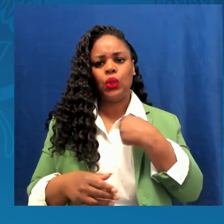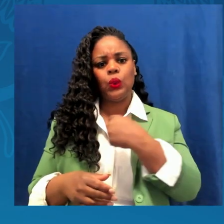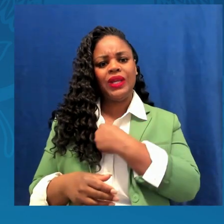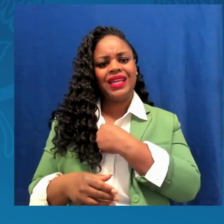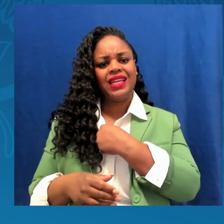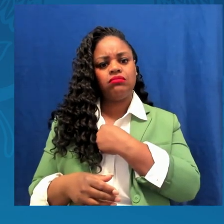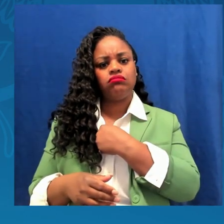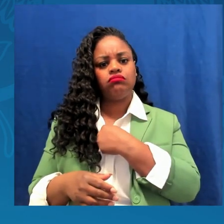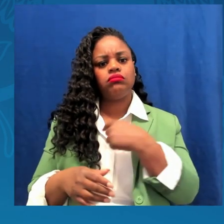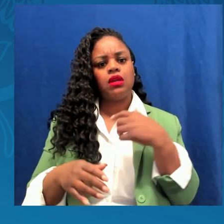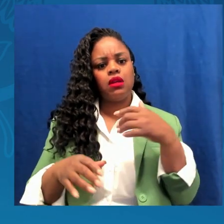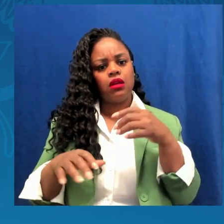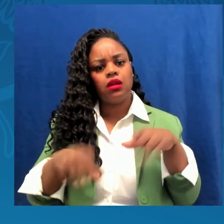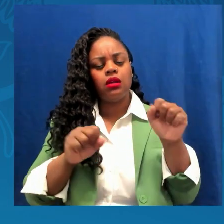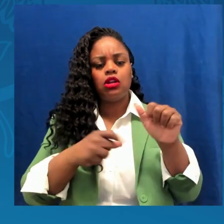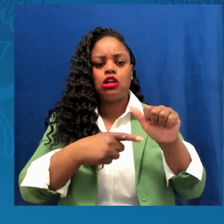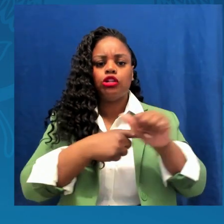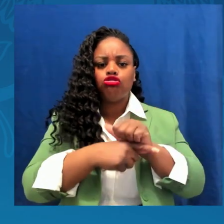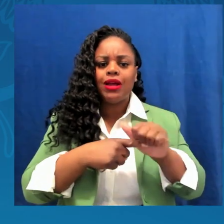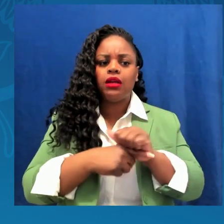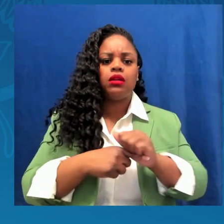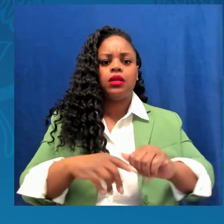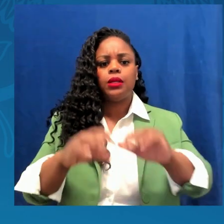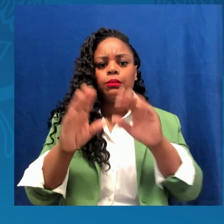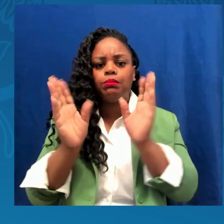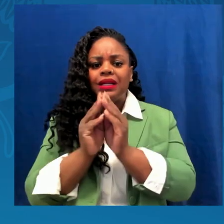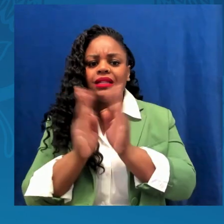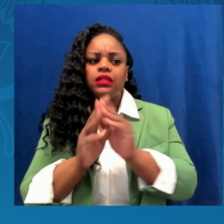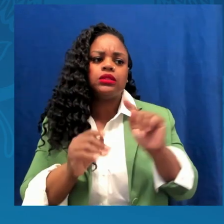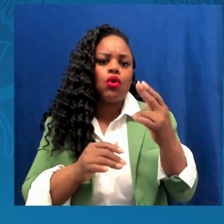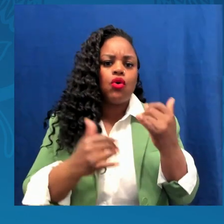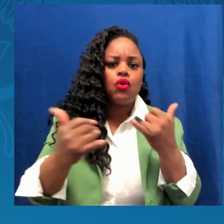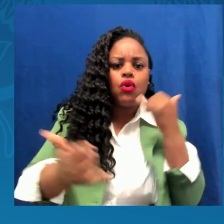and stakeholder calls to gather and to share information.